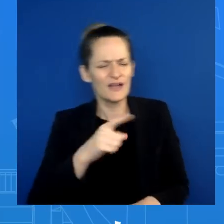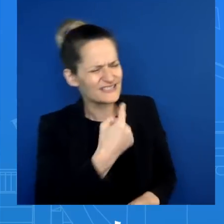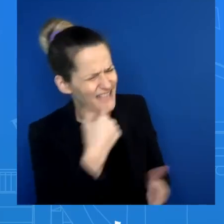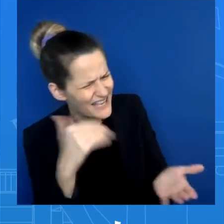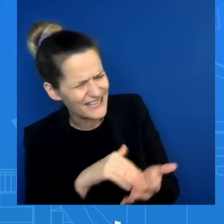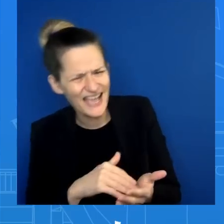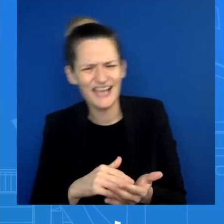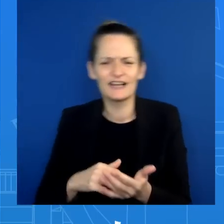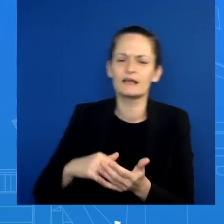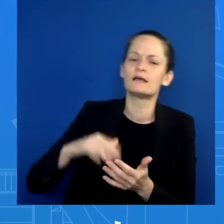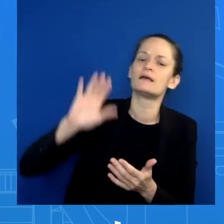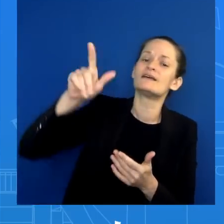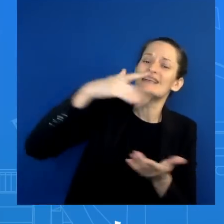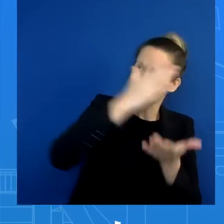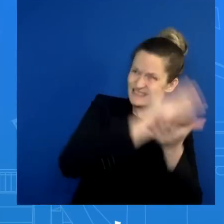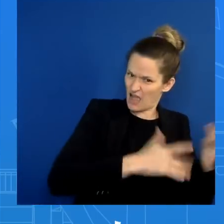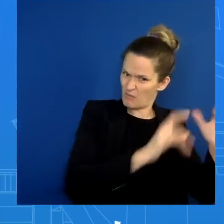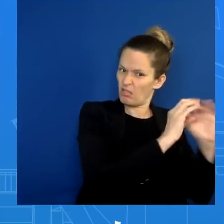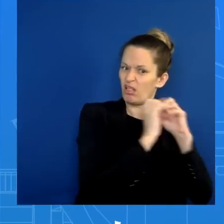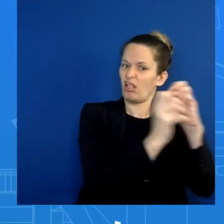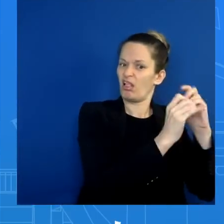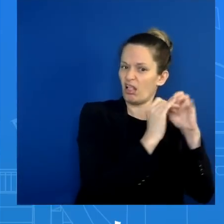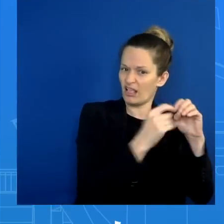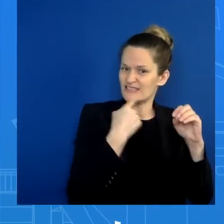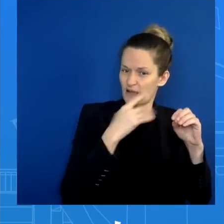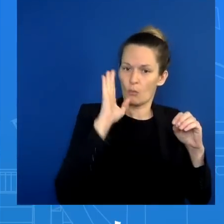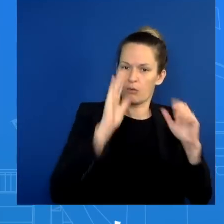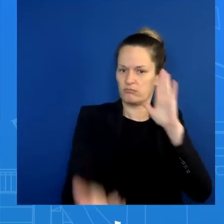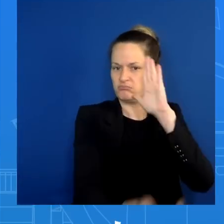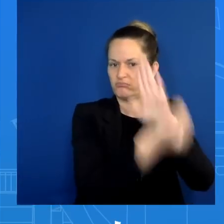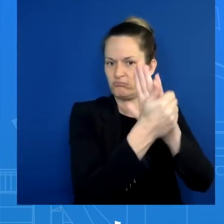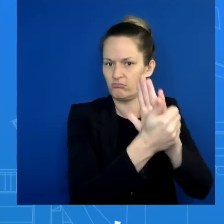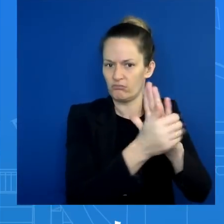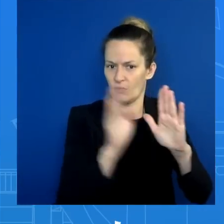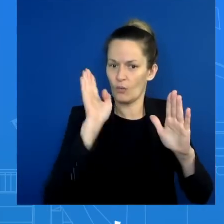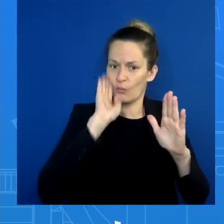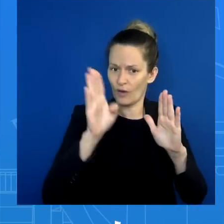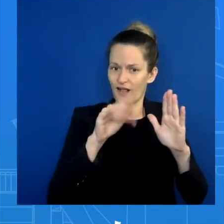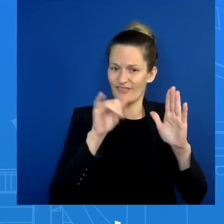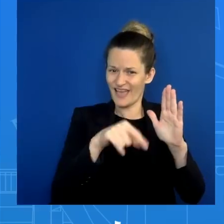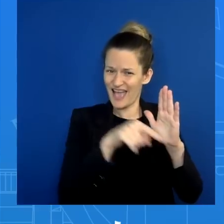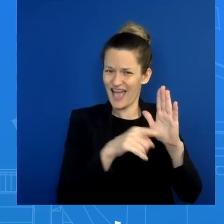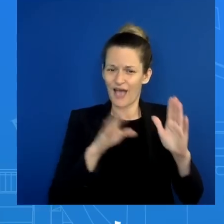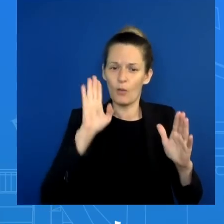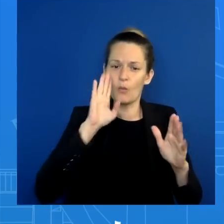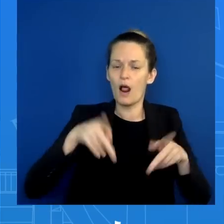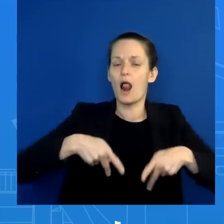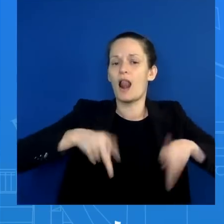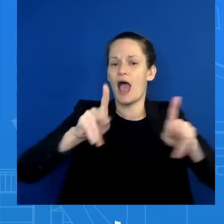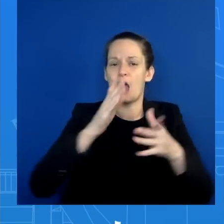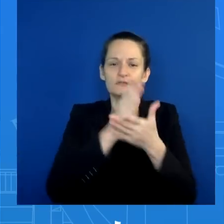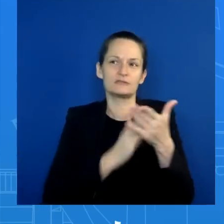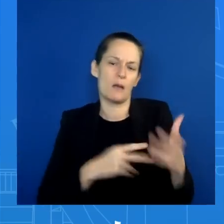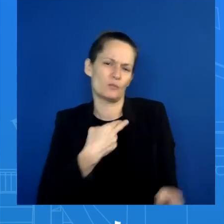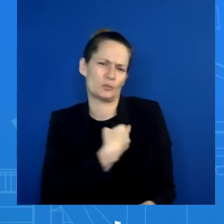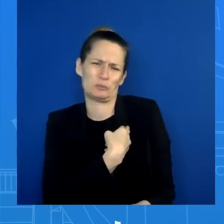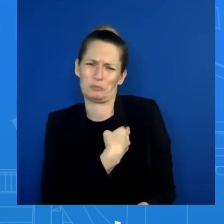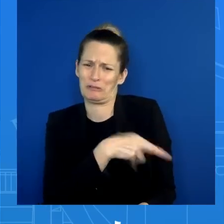that would allow for some sort of religious accommodations in order to get 60 votes to get the bill advanced. Is that so?